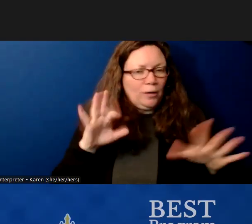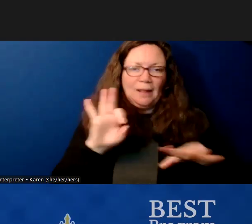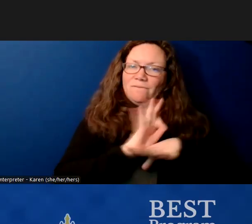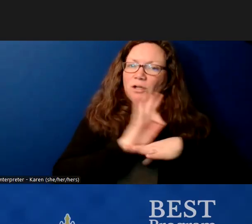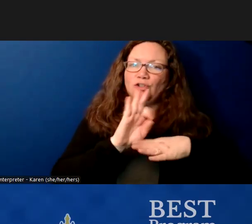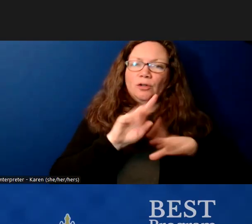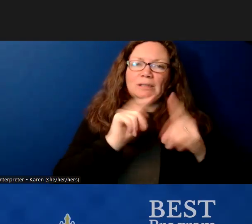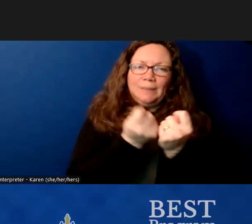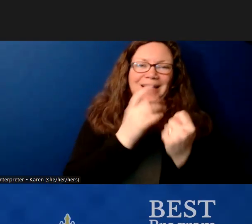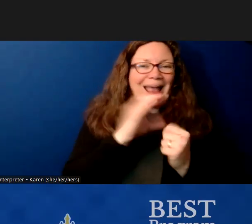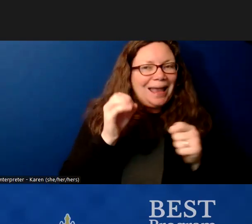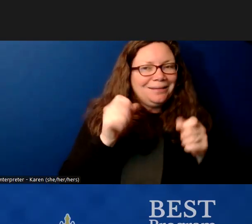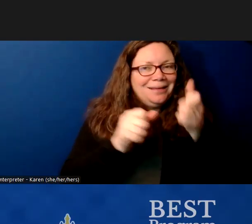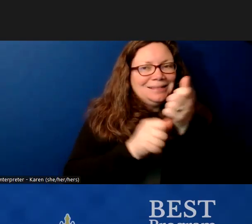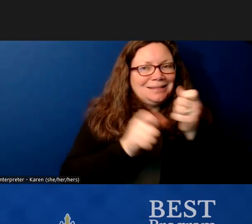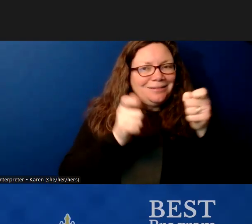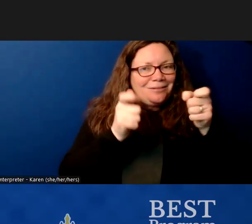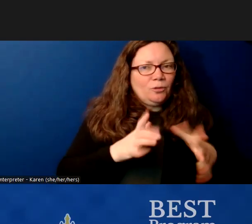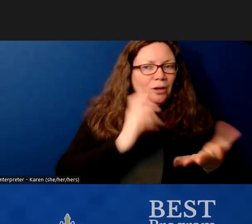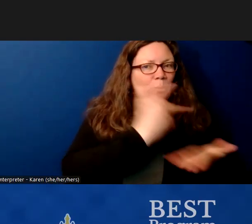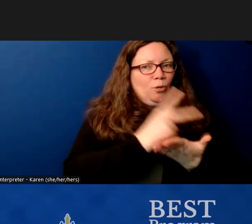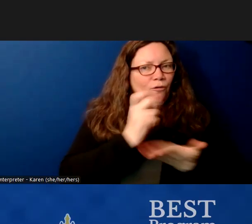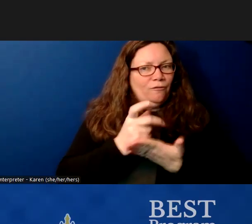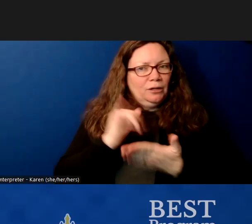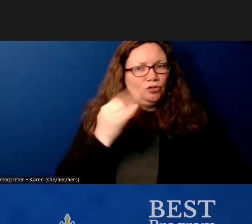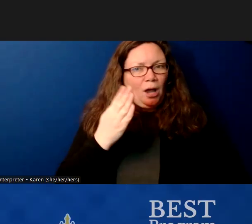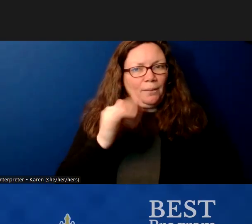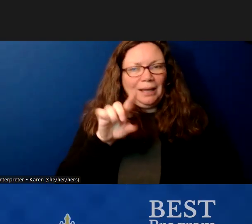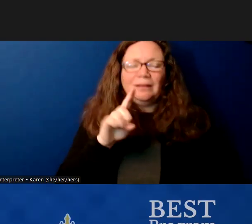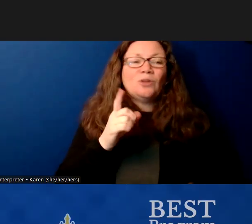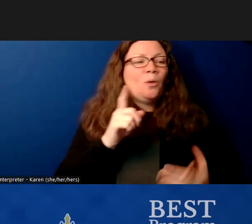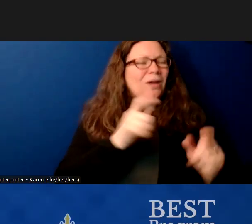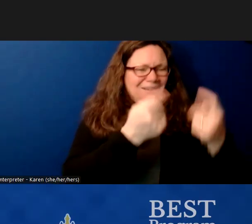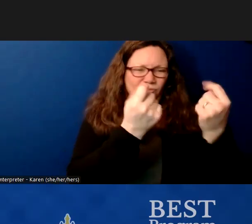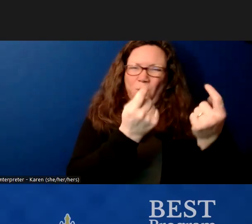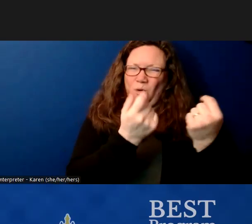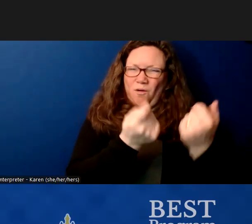We've removed what may have been, outdated and updated. Everything.